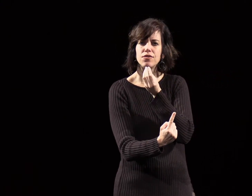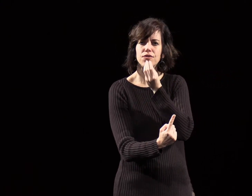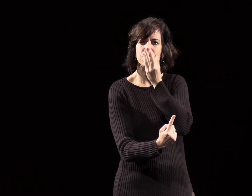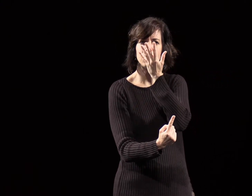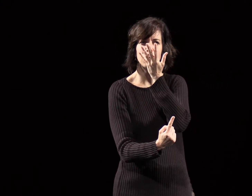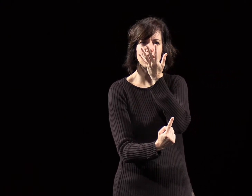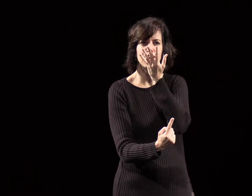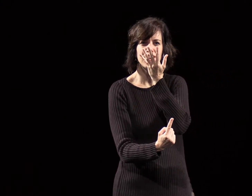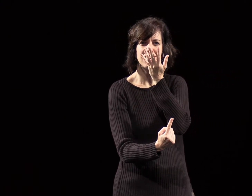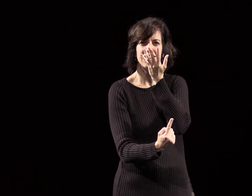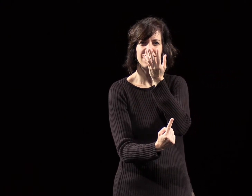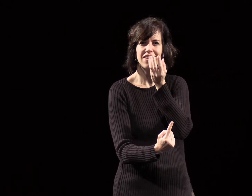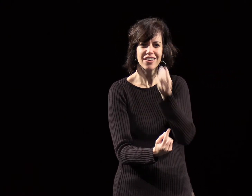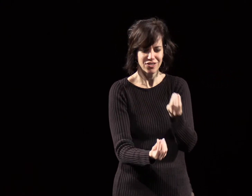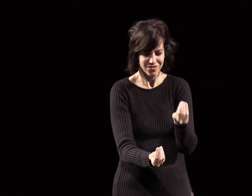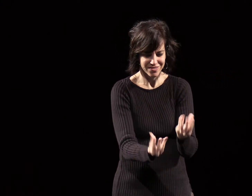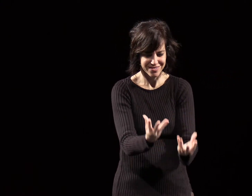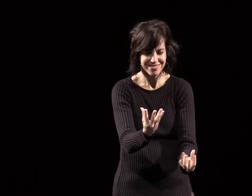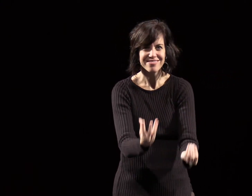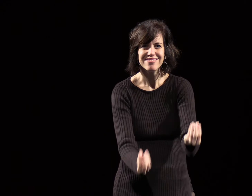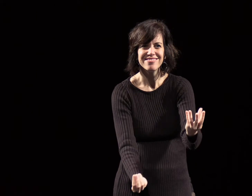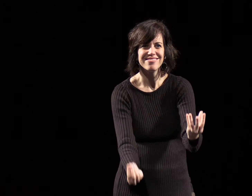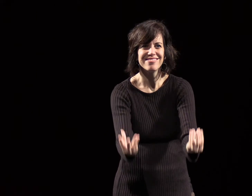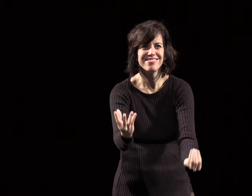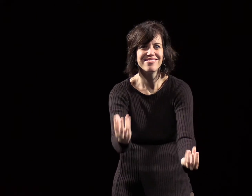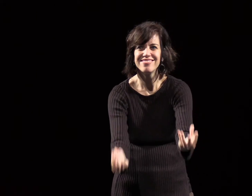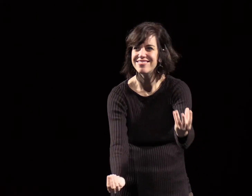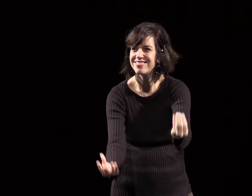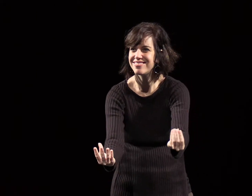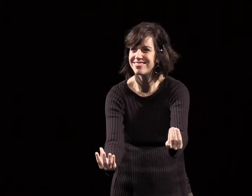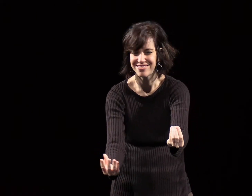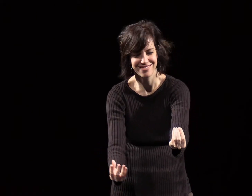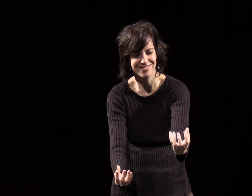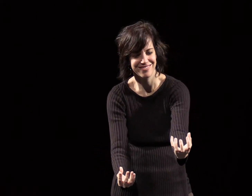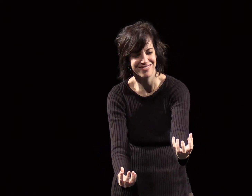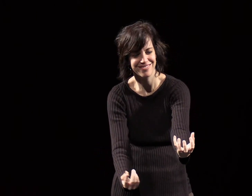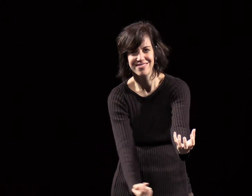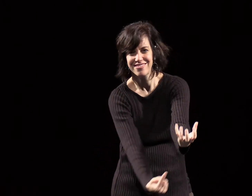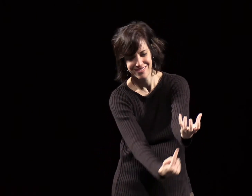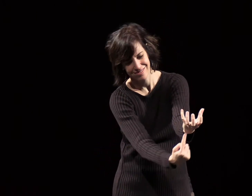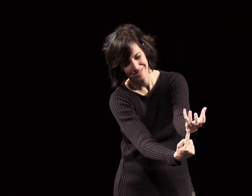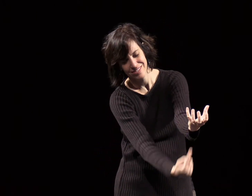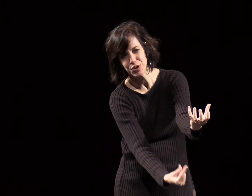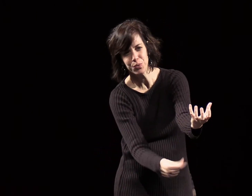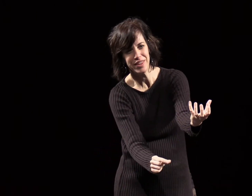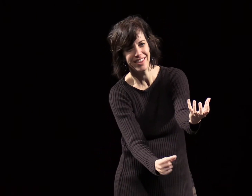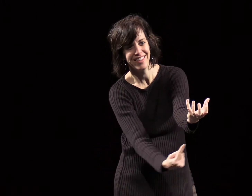The sign looks like a flower. Budding flowers with a stem underneath.